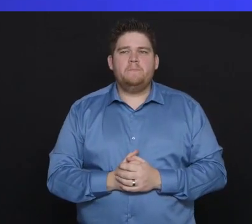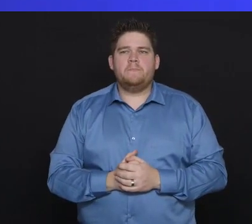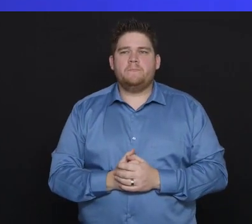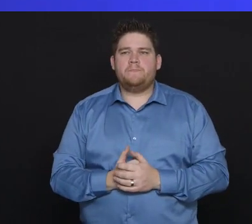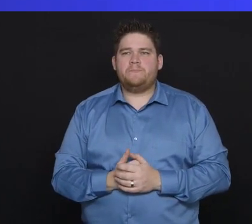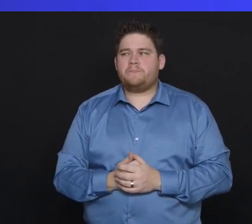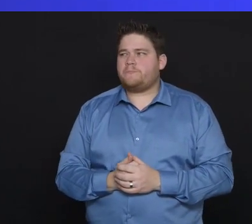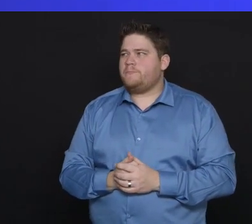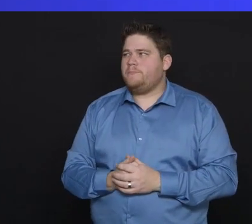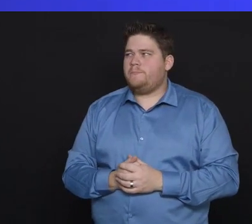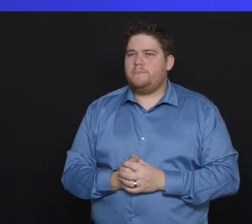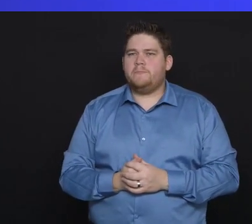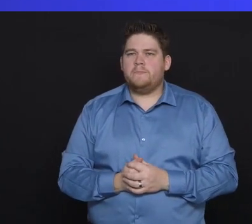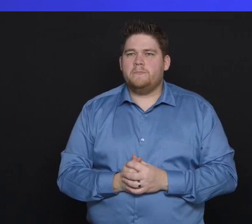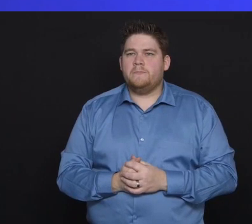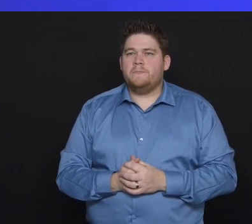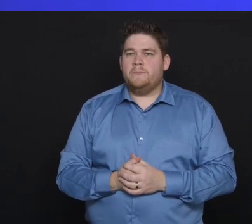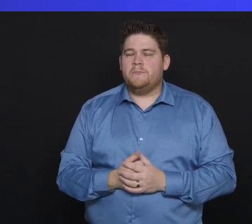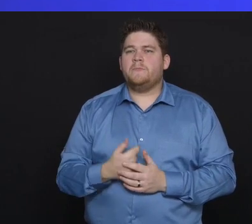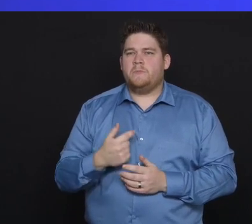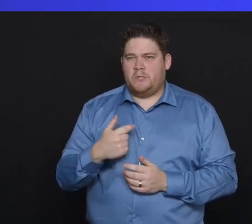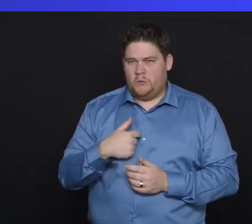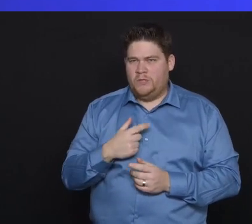innovative ways